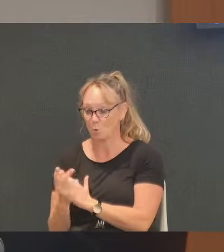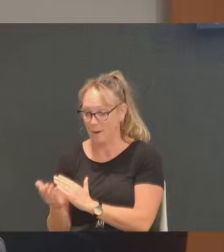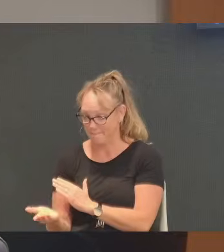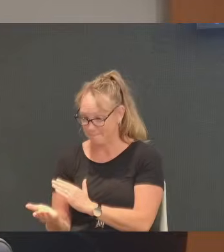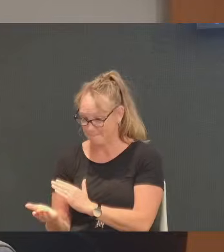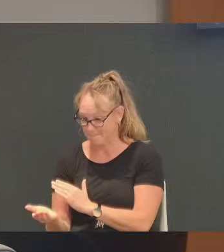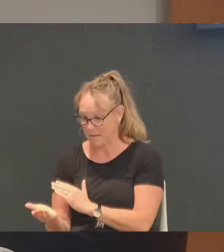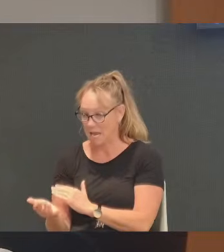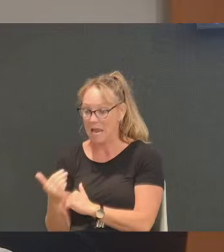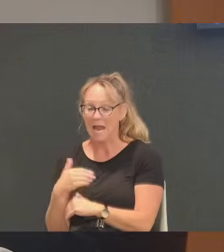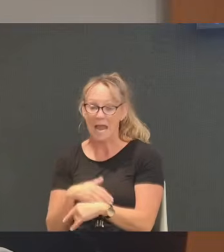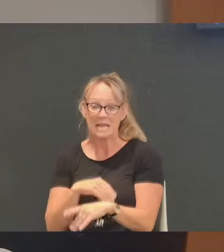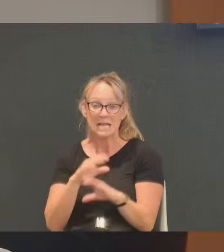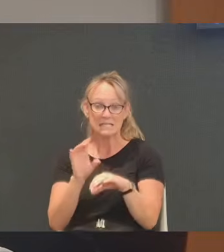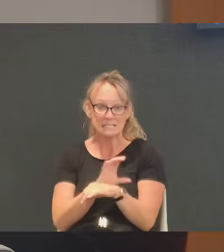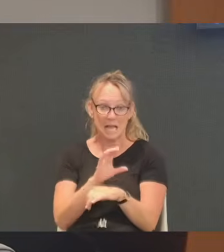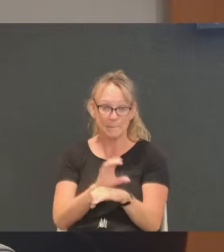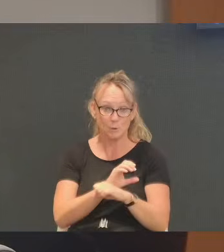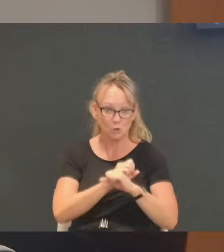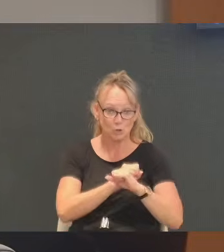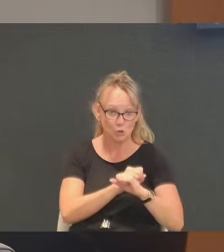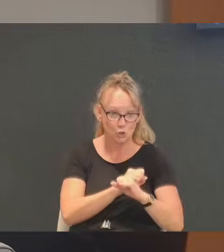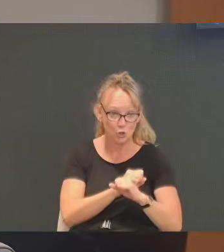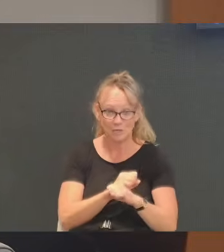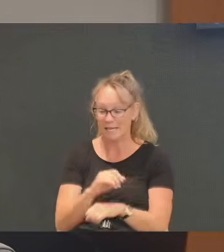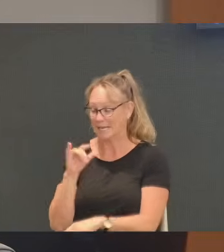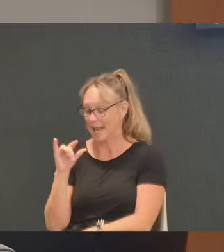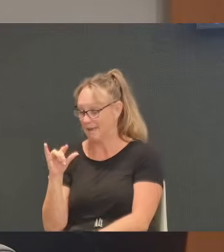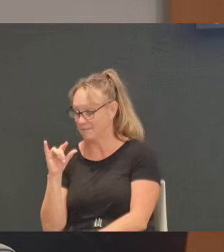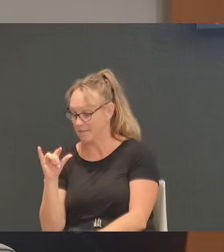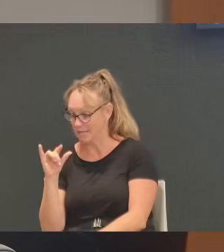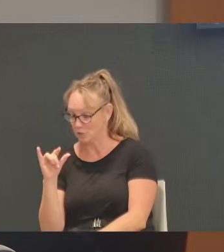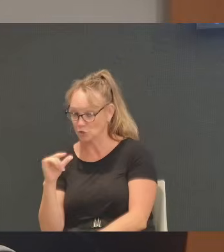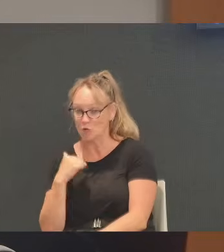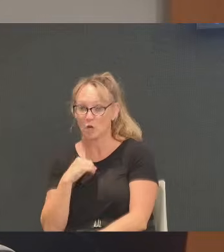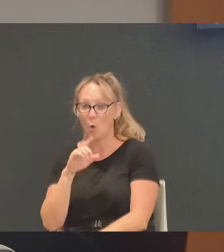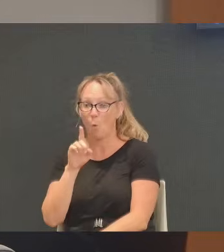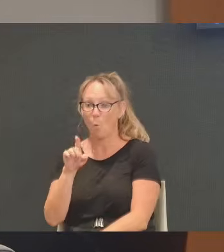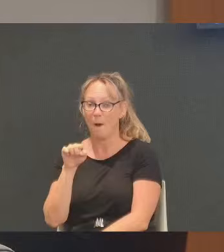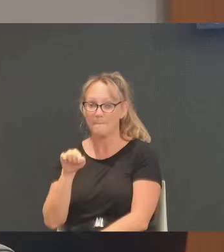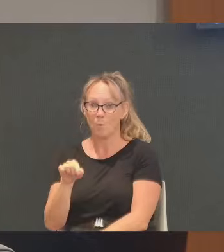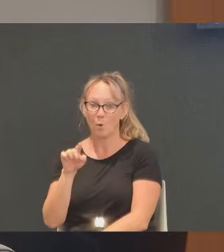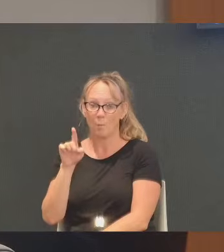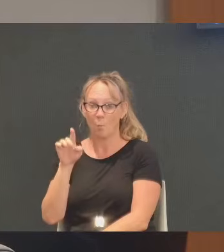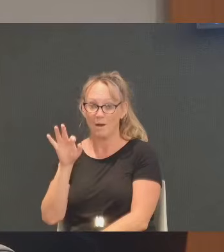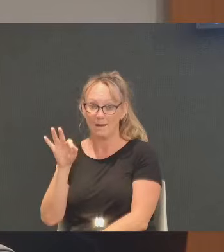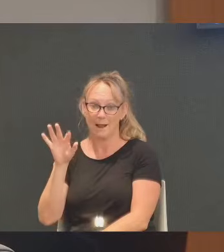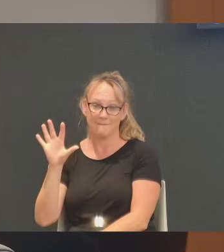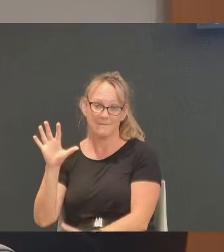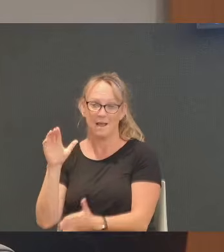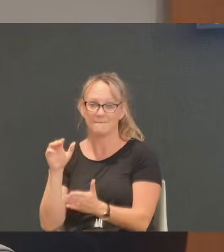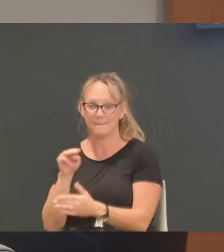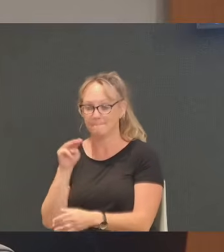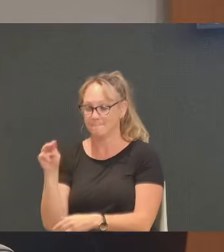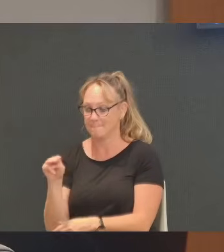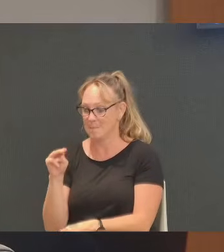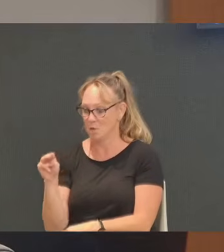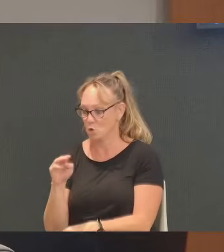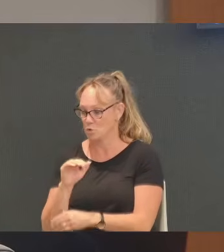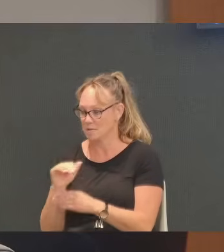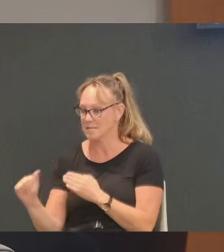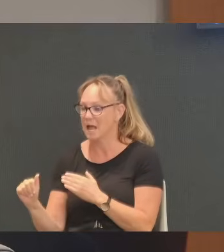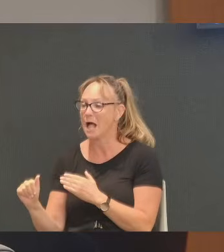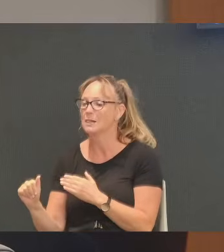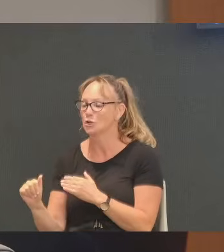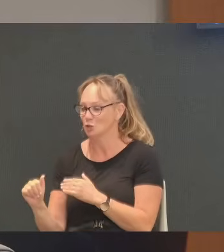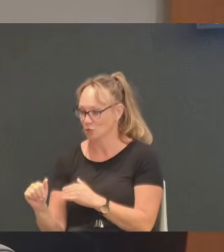security insurance, and aviation drone insurance at $1.195 million. there are 22 agreements related